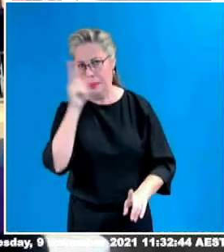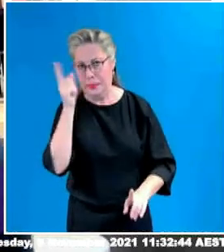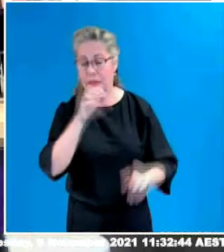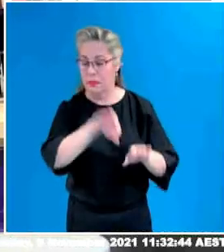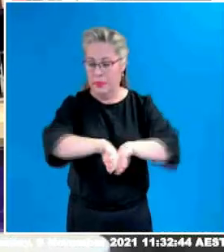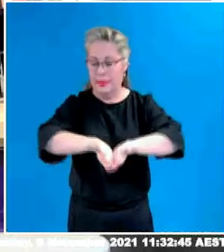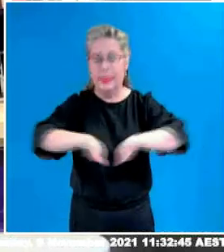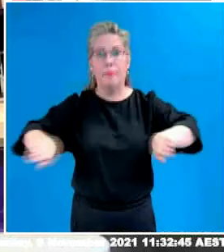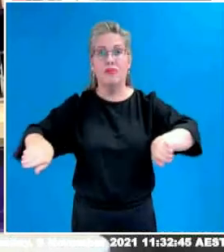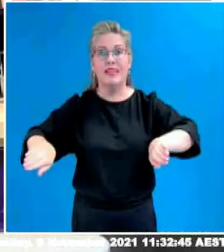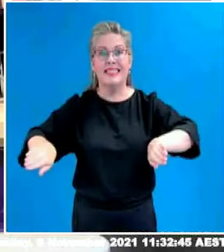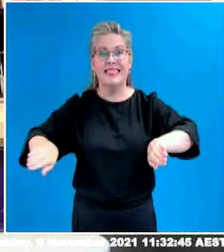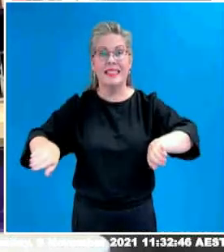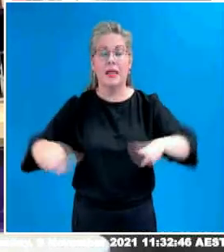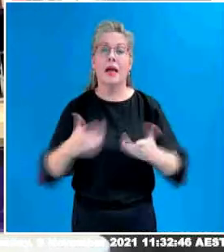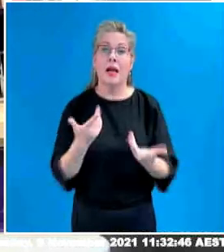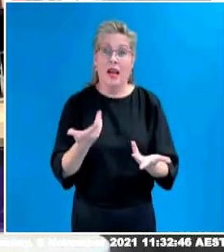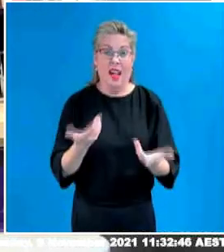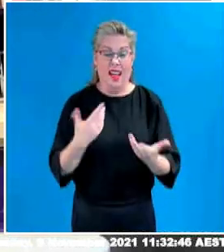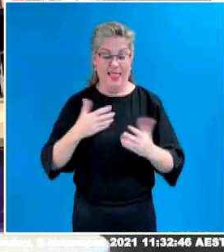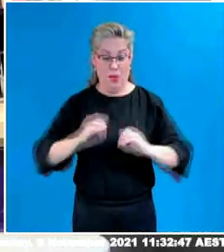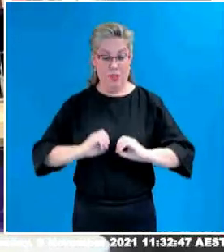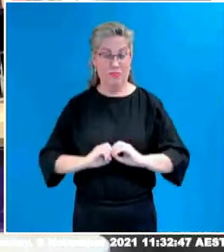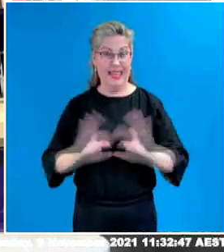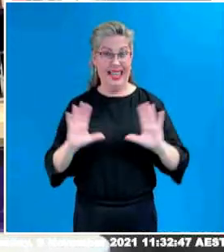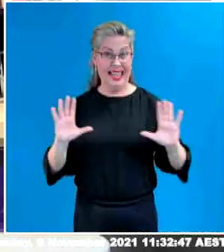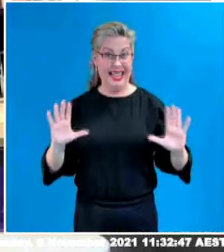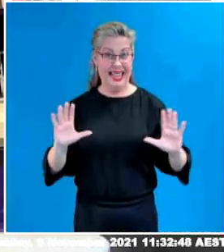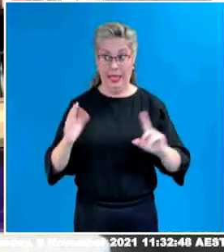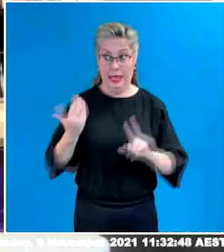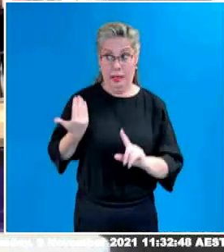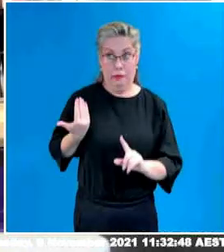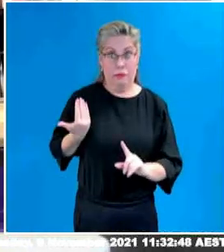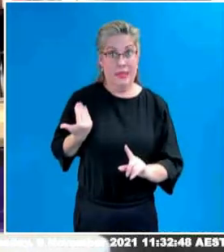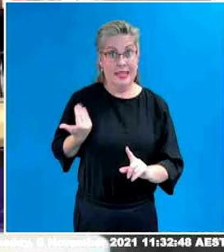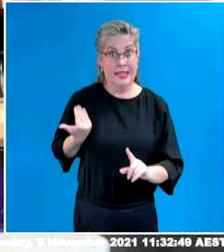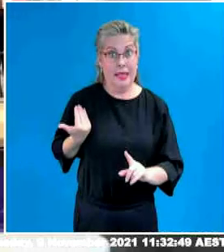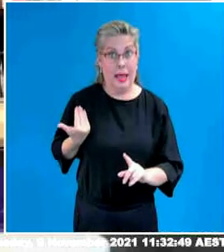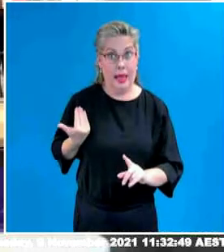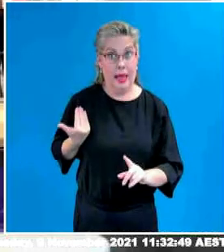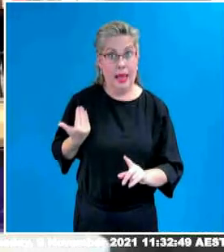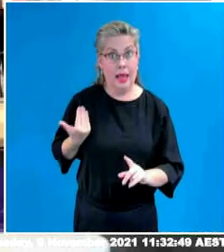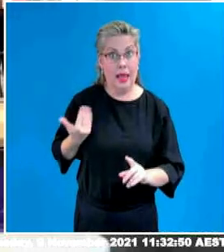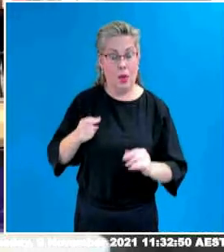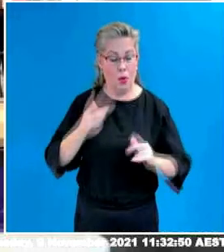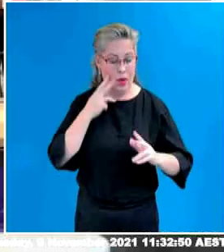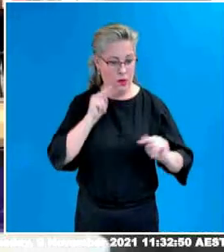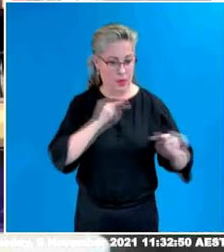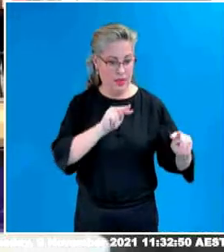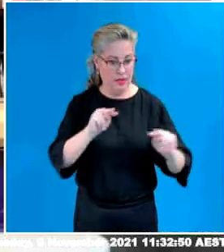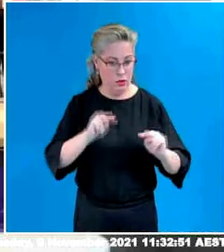The fact that it hasn't been really the focus of a major push within companies,